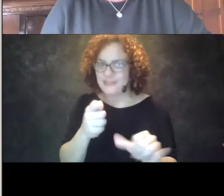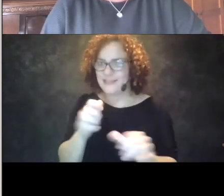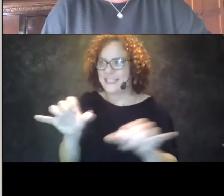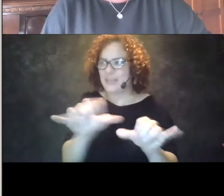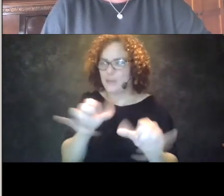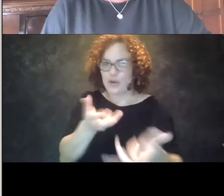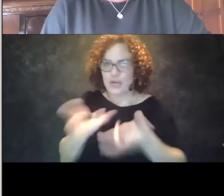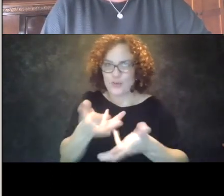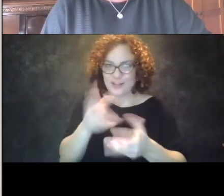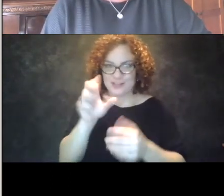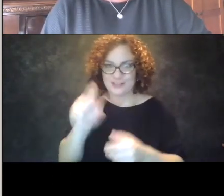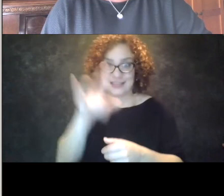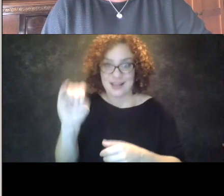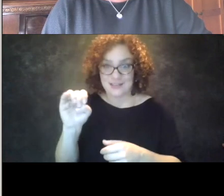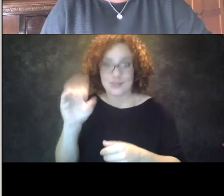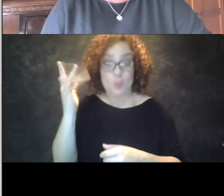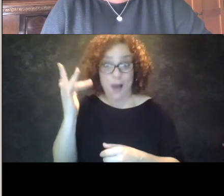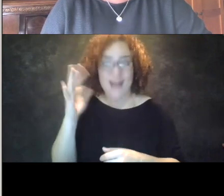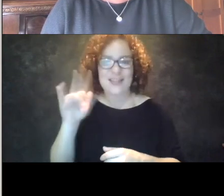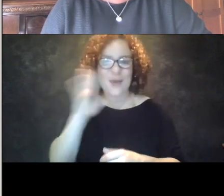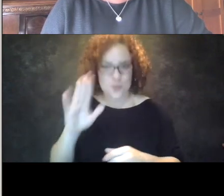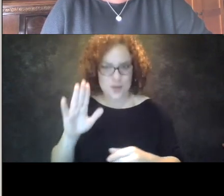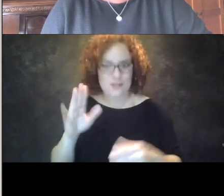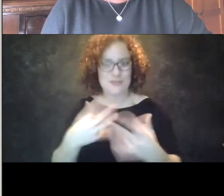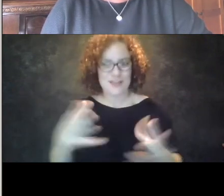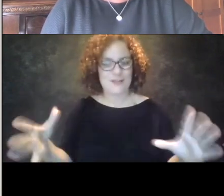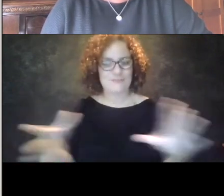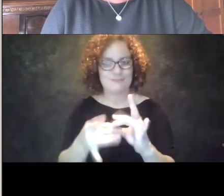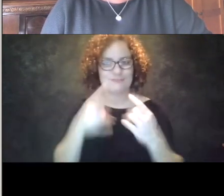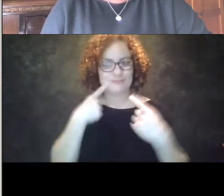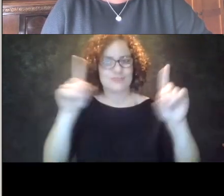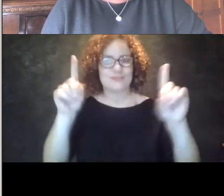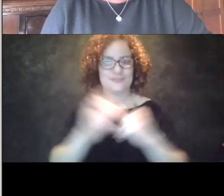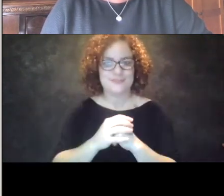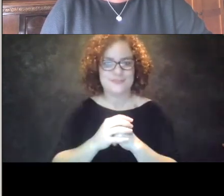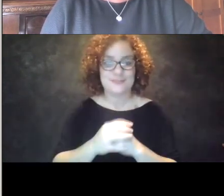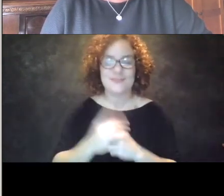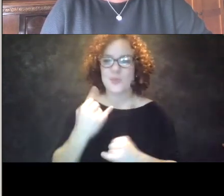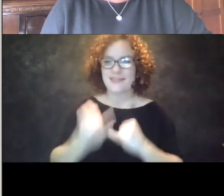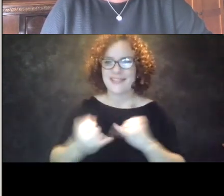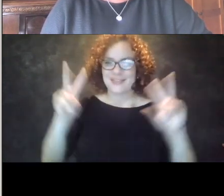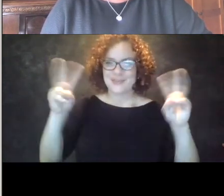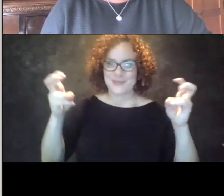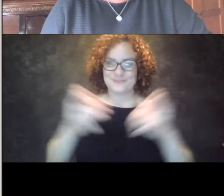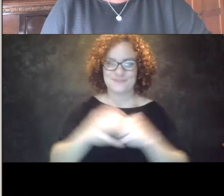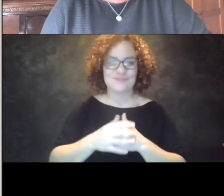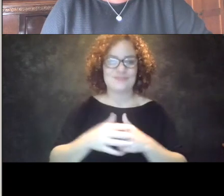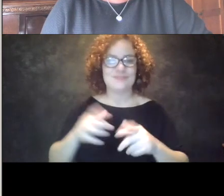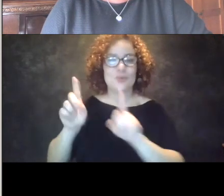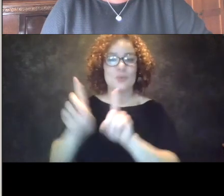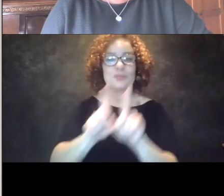And we have a final quote “Walking with a friend in the dark is better than walking